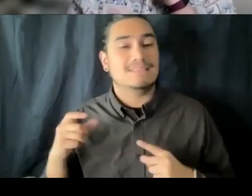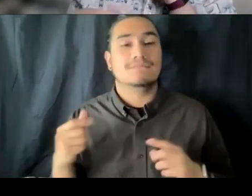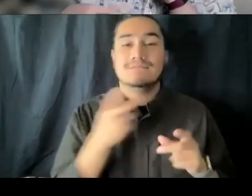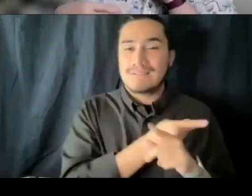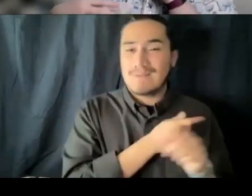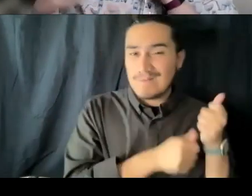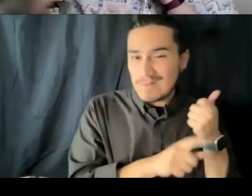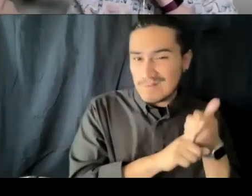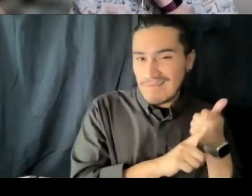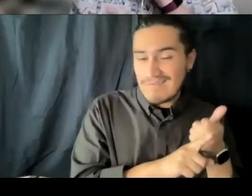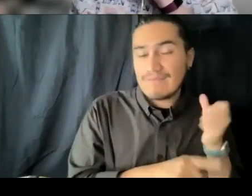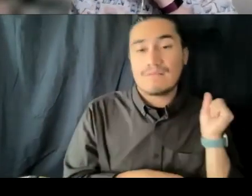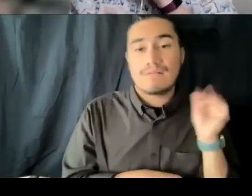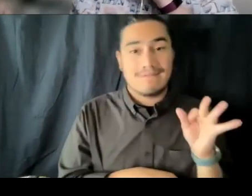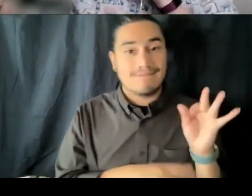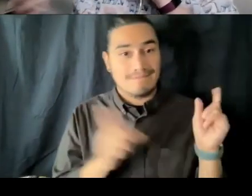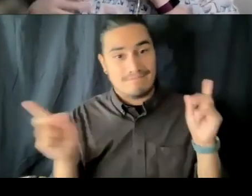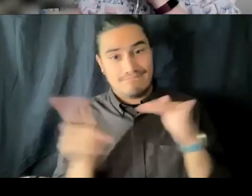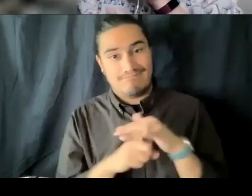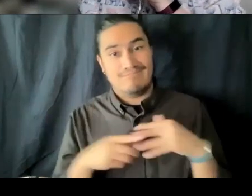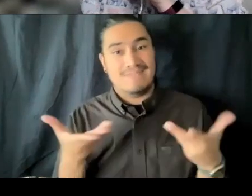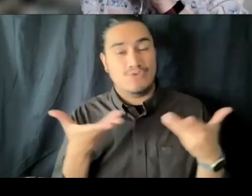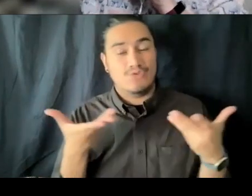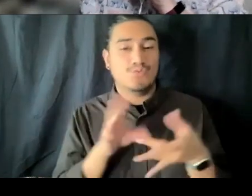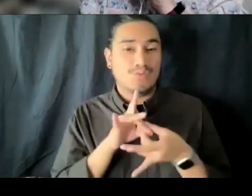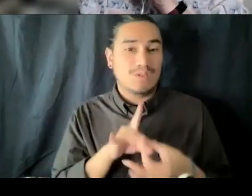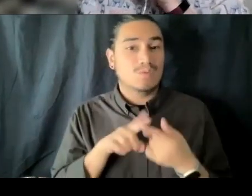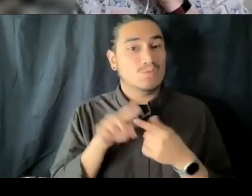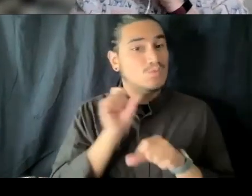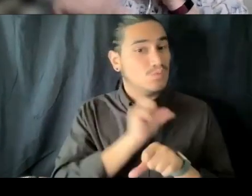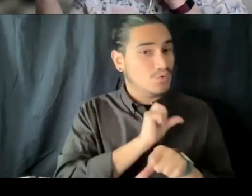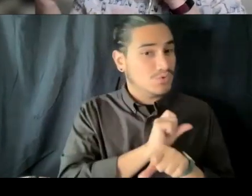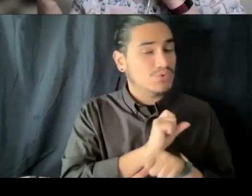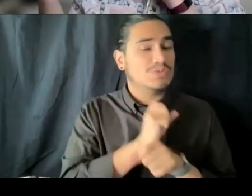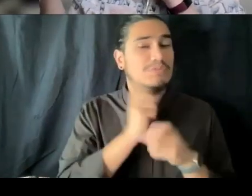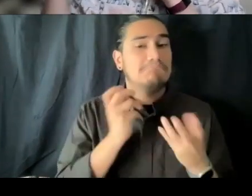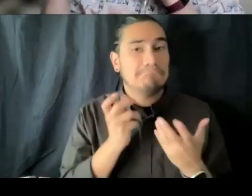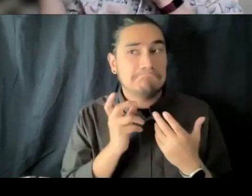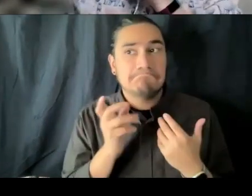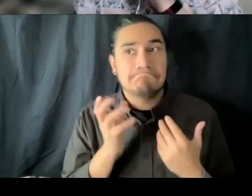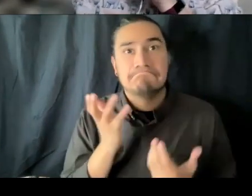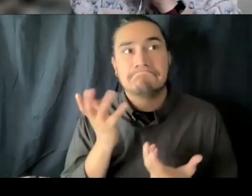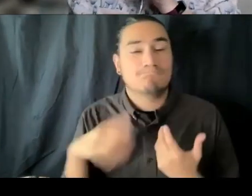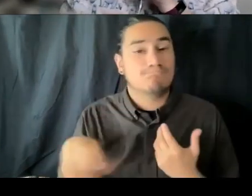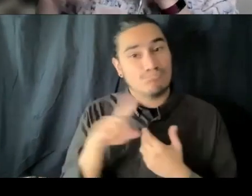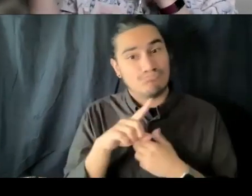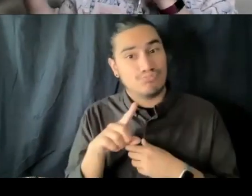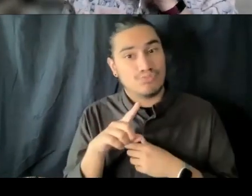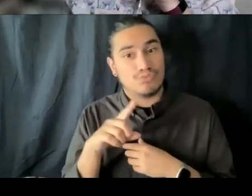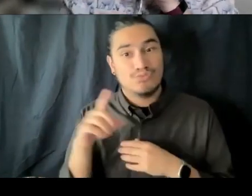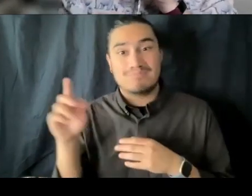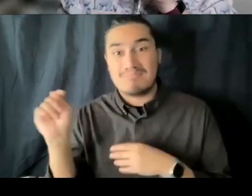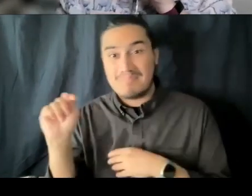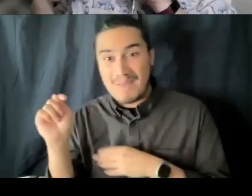If you're coming here, you know, related to work, are you taking bathroom breaks? Are you drinking water?